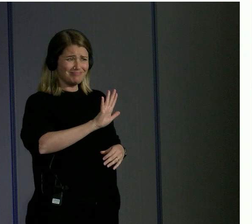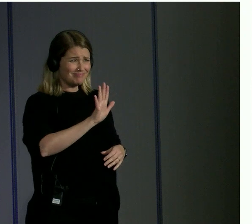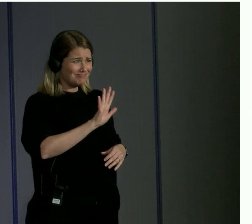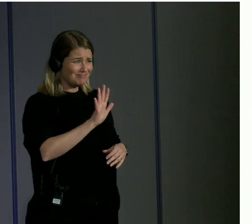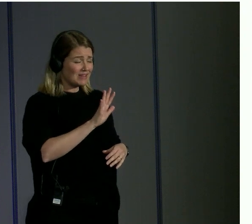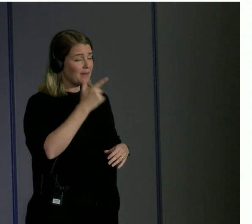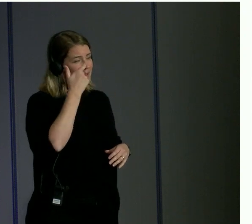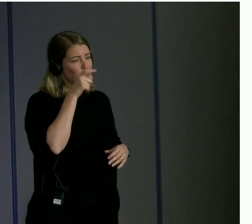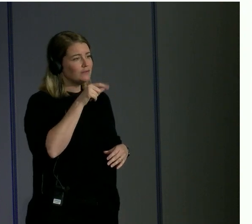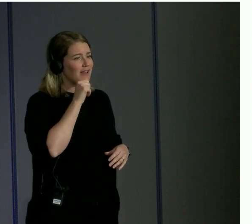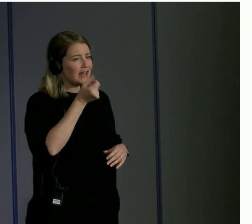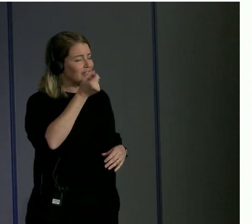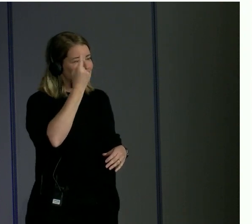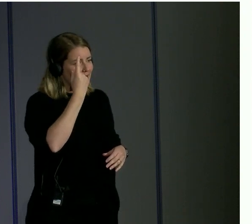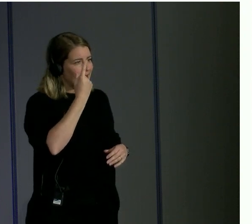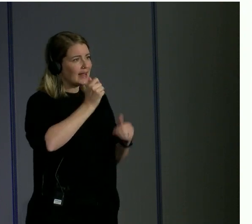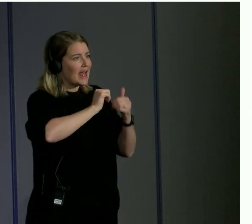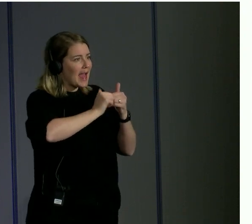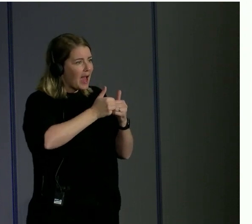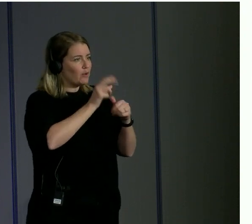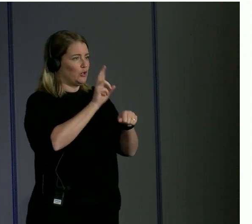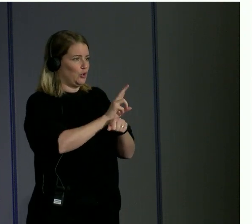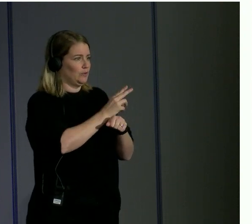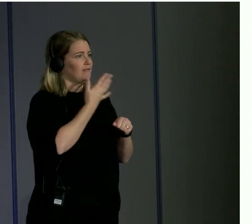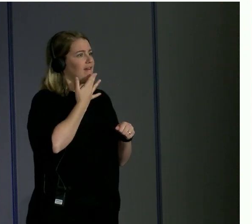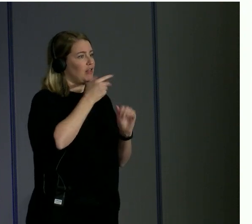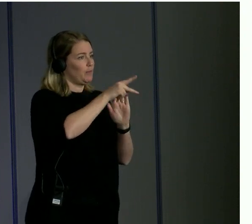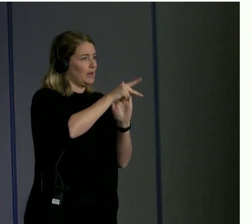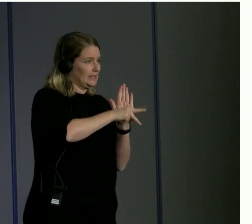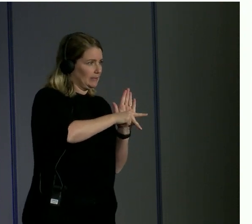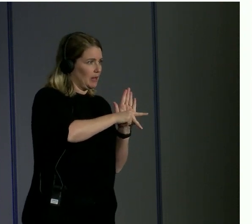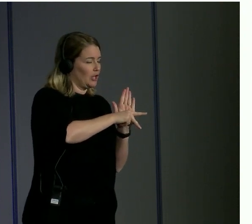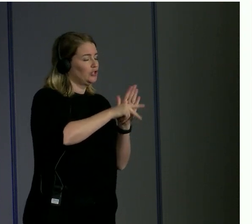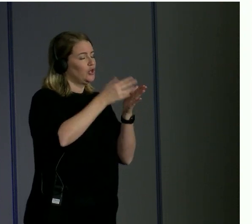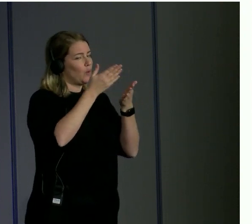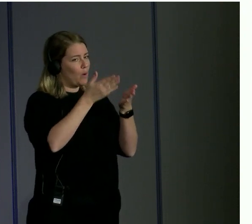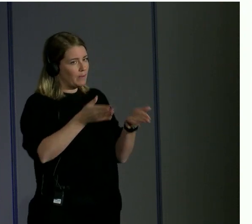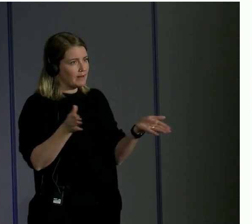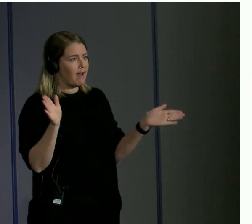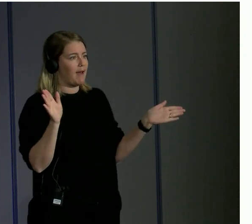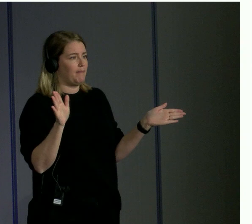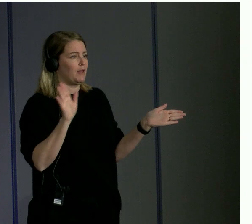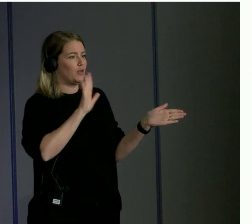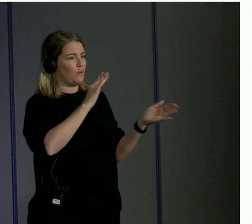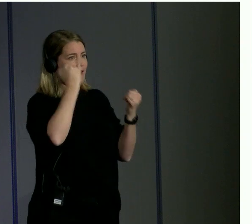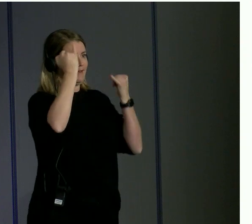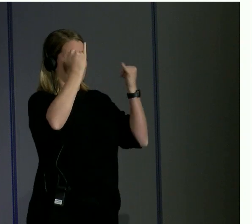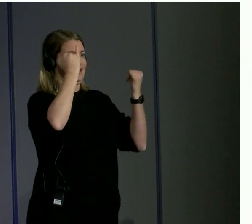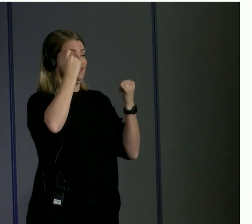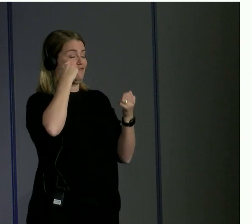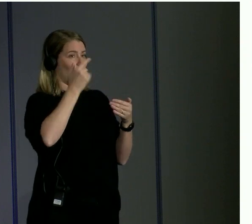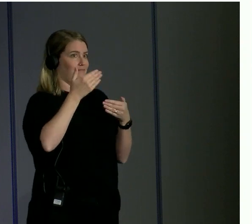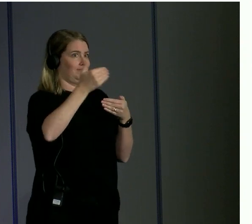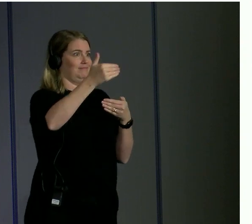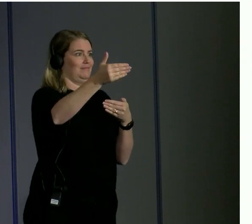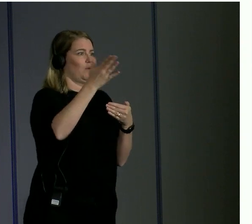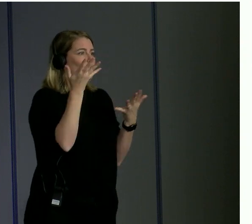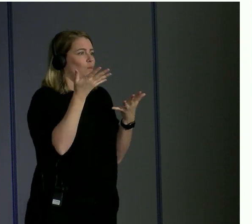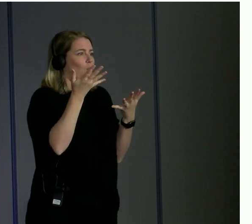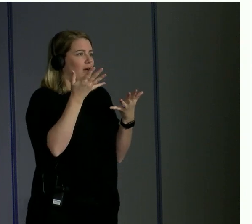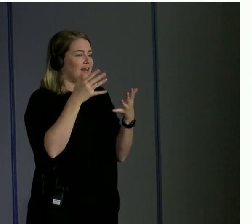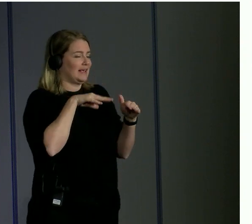you're not understanding how to using those color principles to open up to what is accessible color.